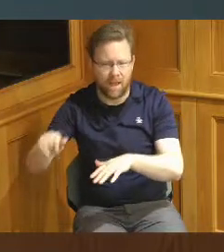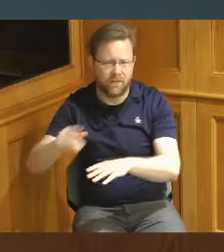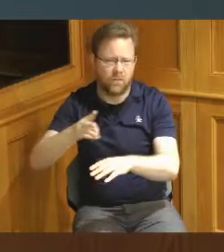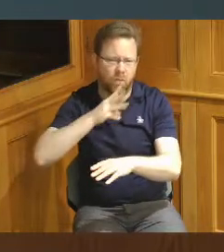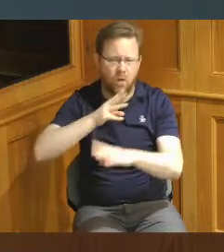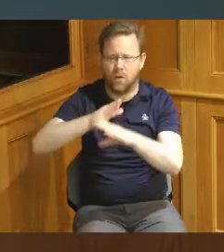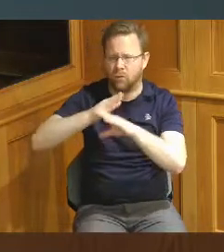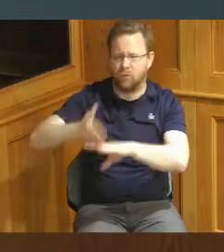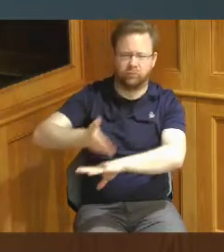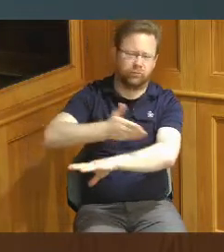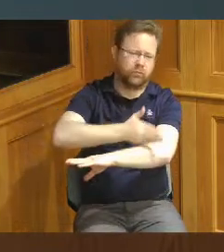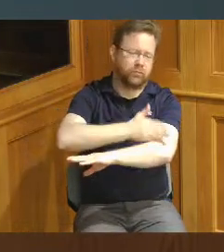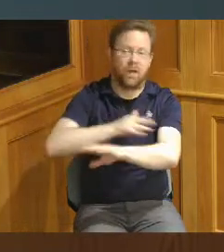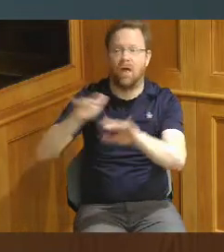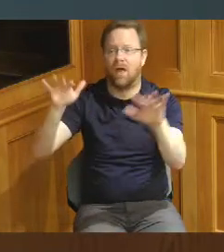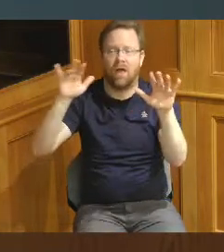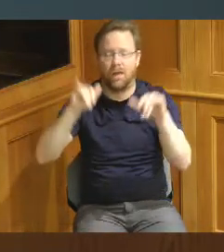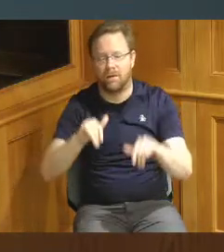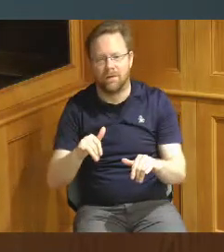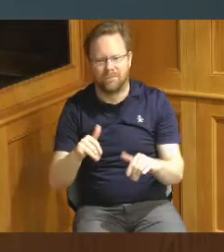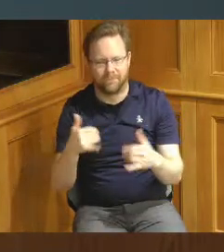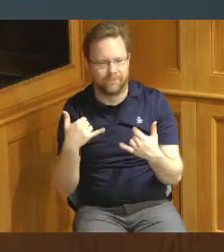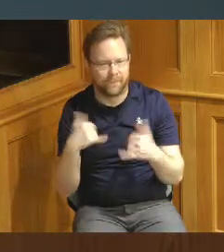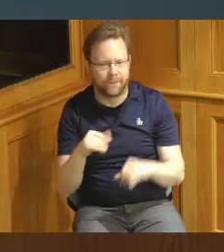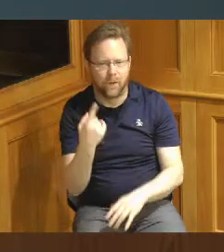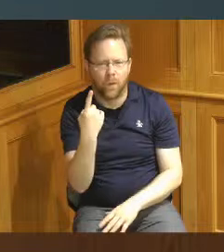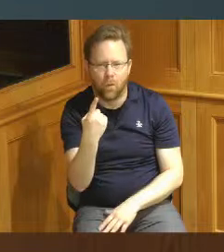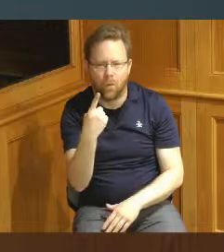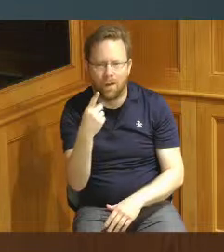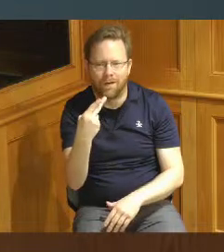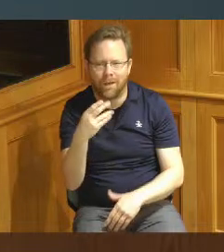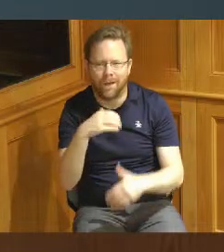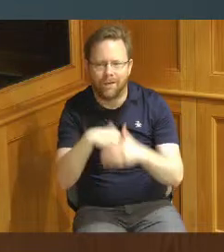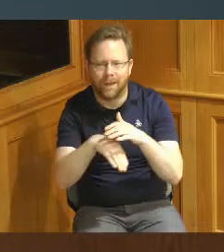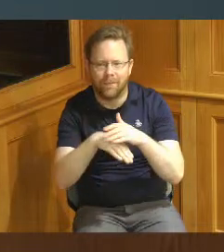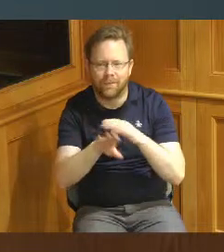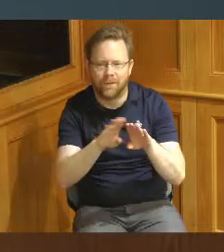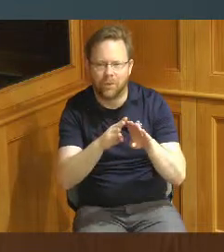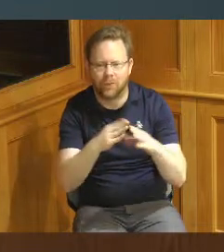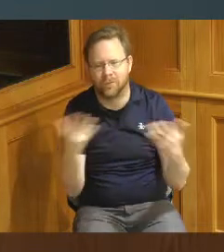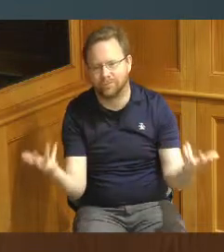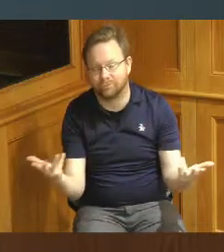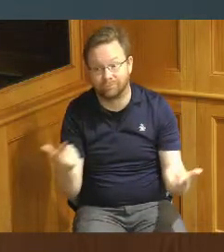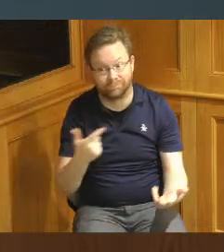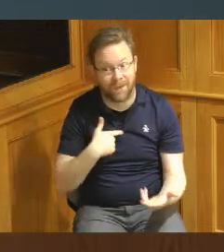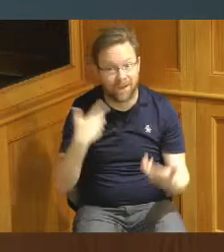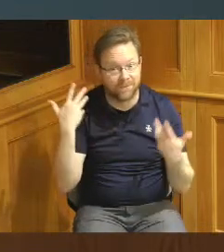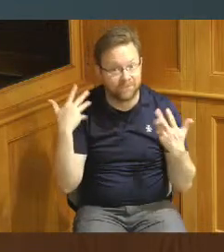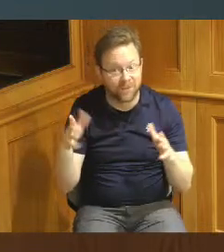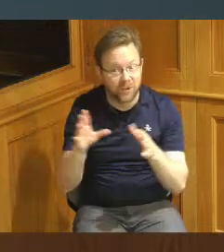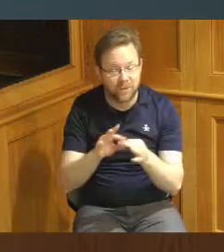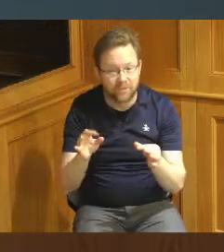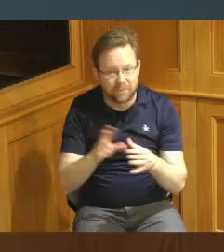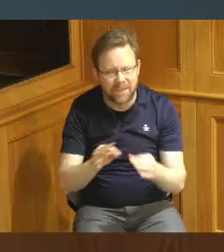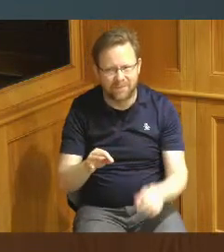repair work and guardrail work that total project is 1.6 million and we were able to gain obtain an